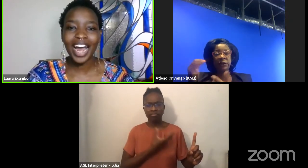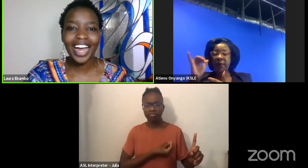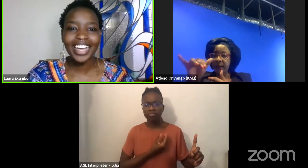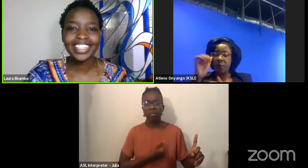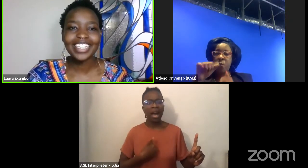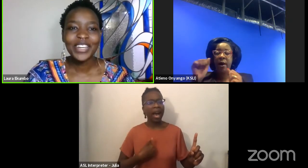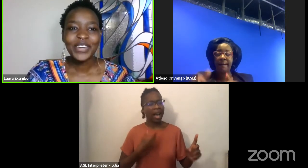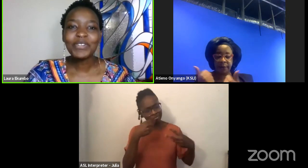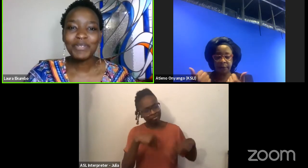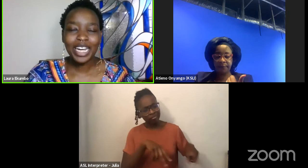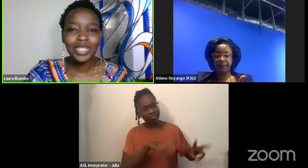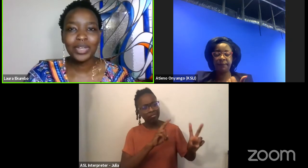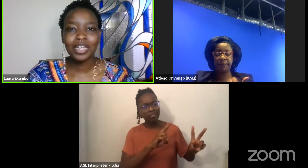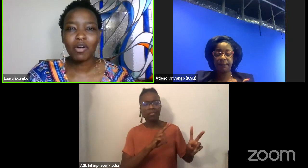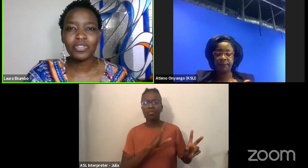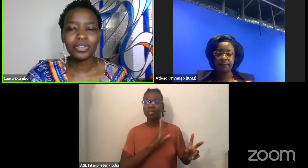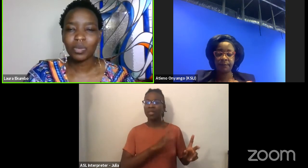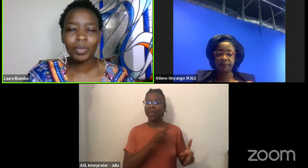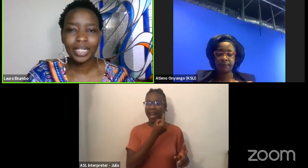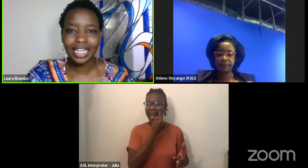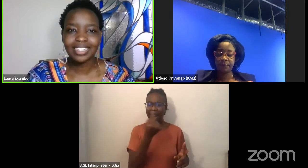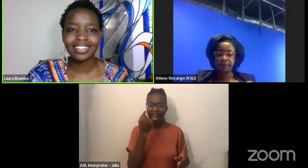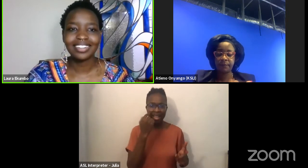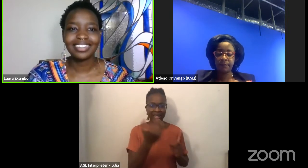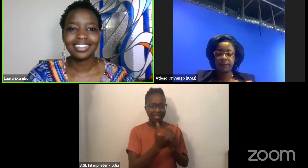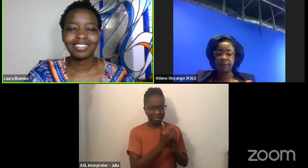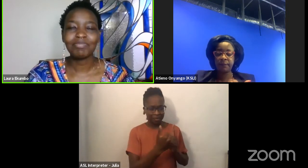Her eyes remind me of womaness.